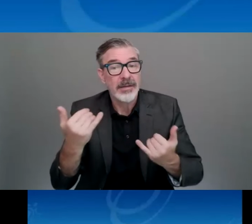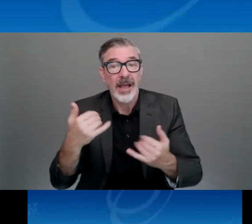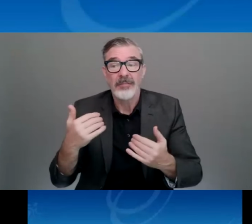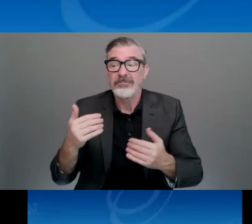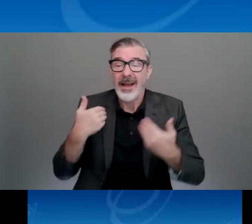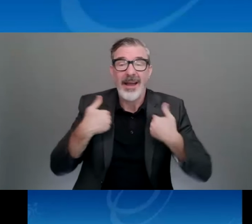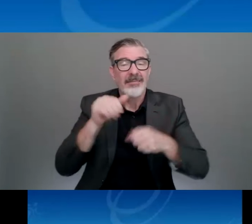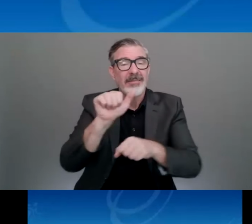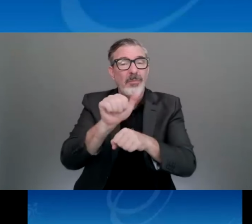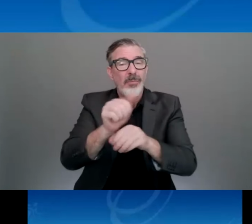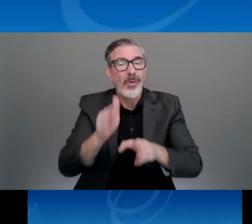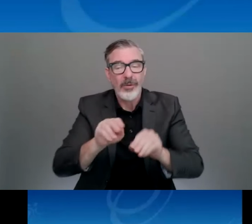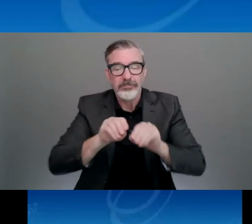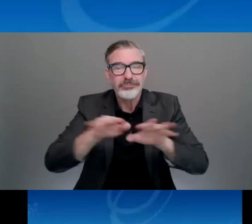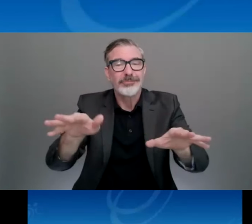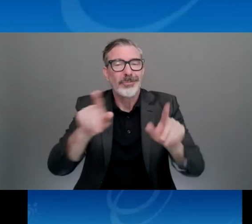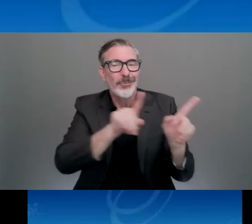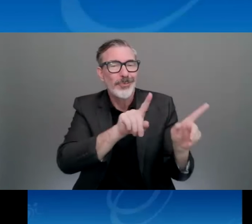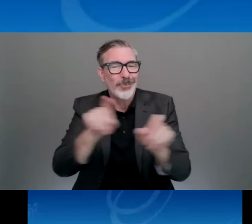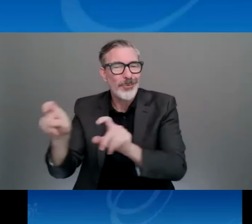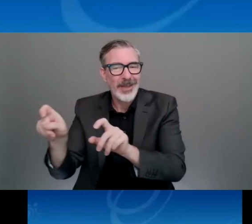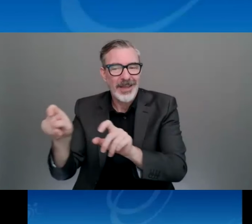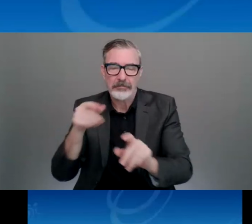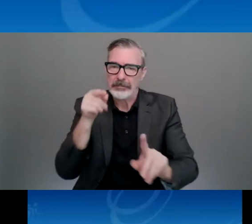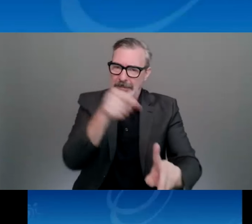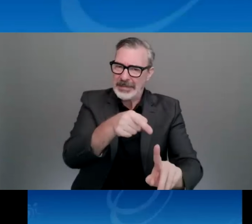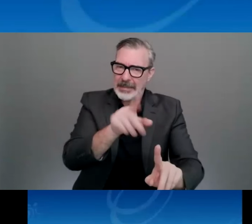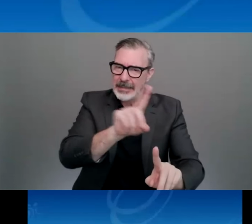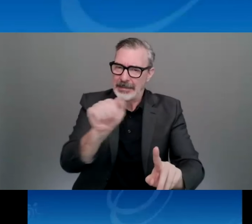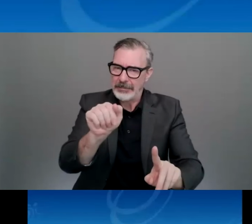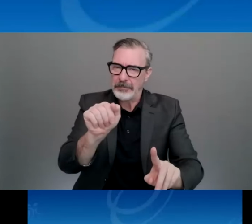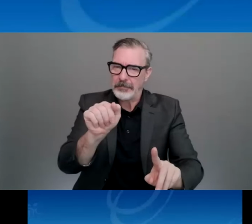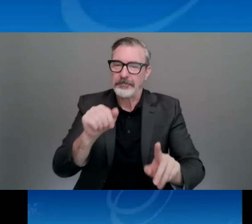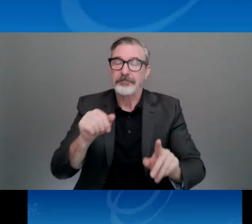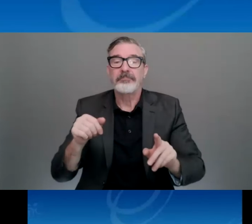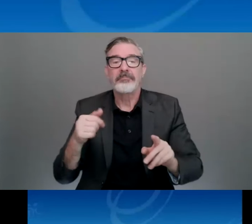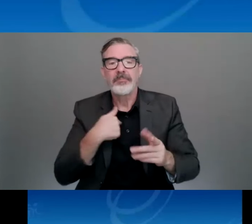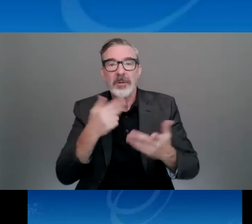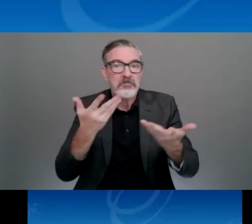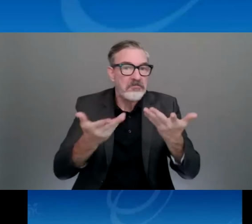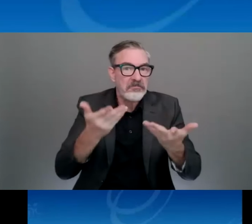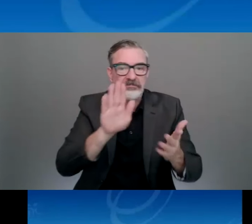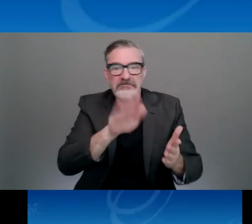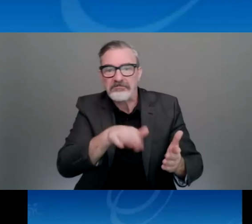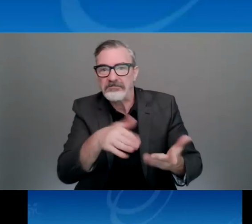for people with disabilities and tracking how that is improving year over year. We're looking at commentary that comes in to see